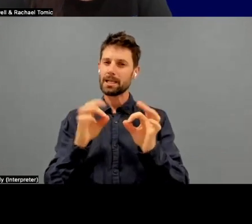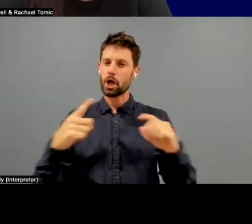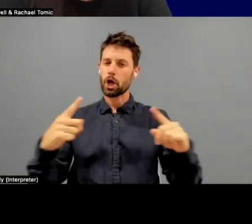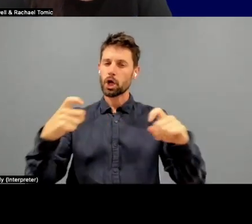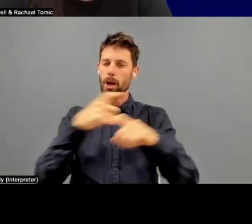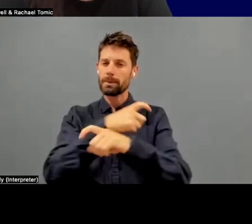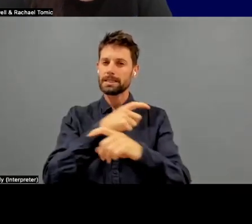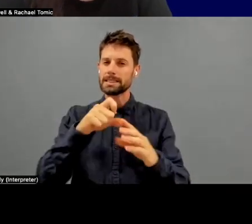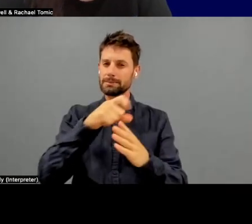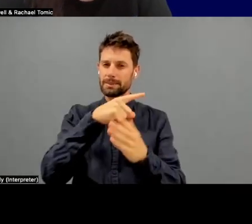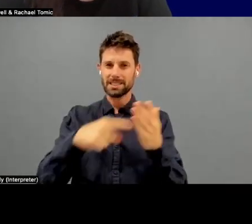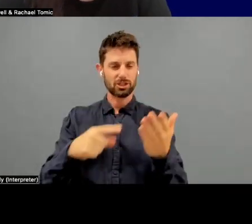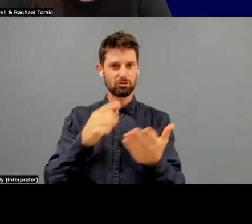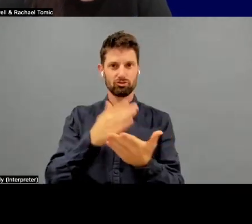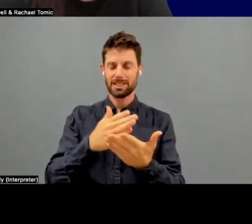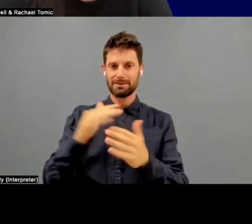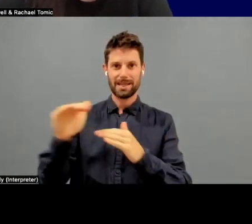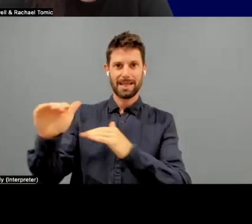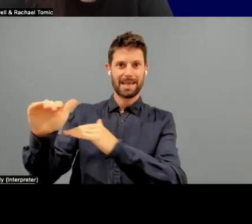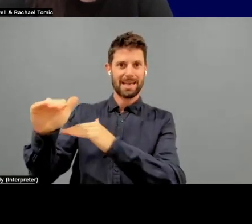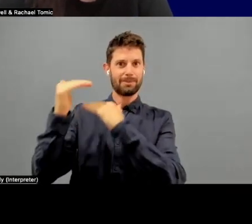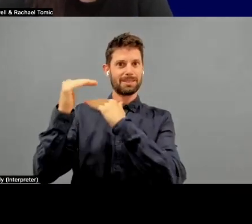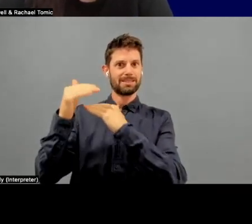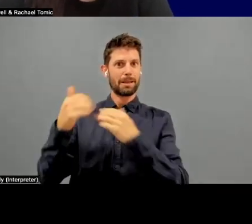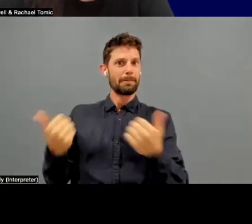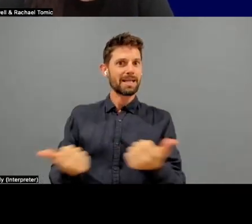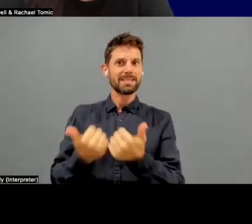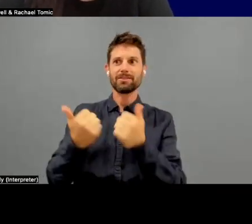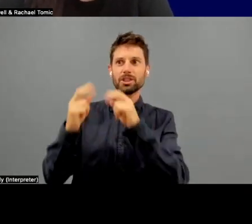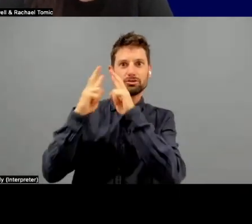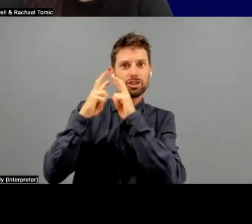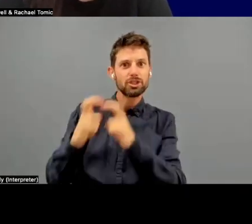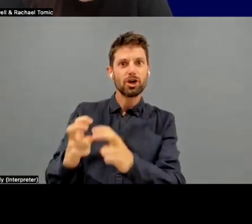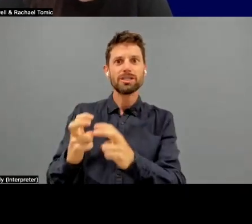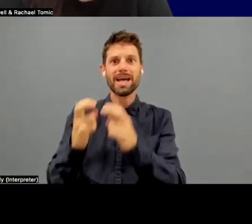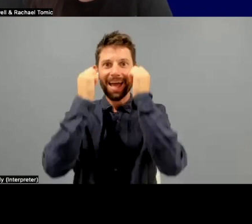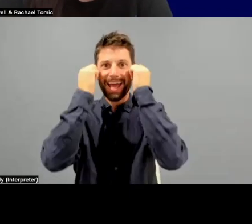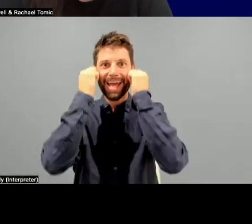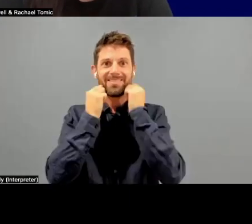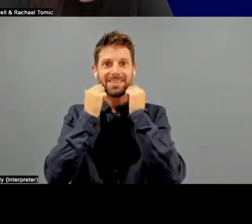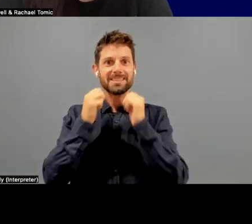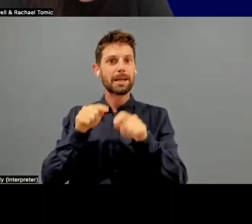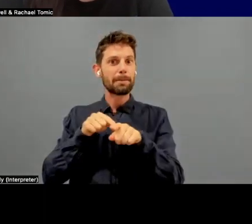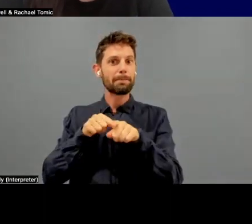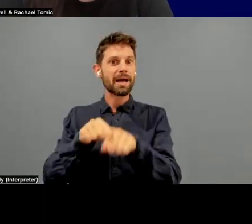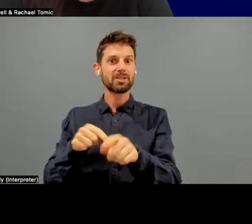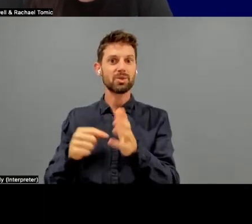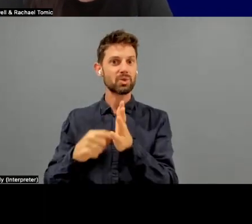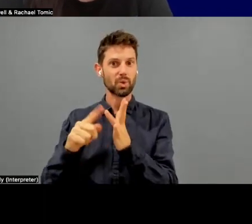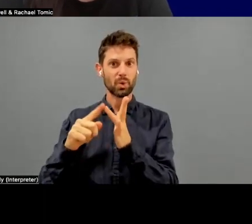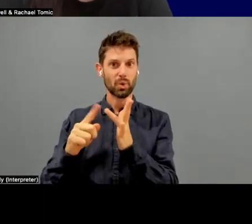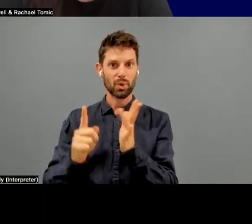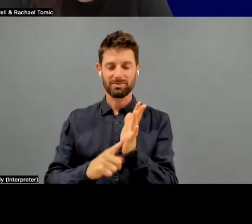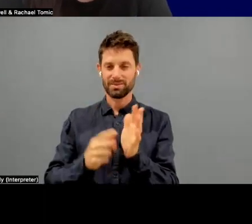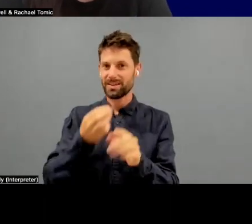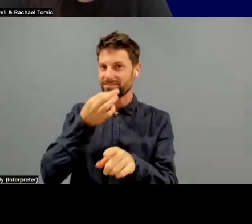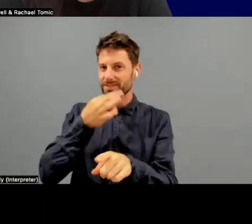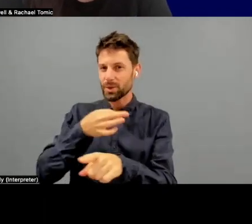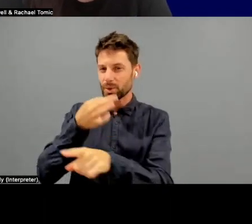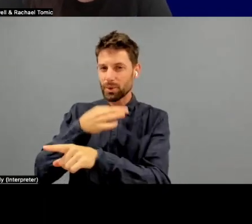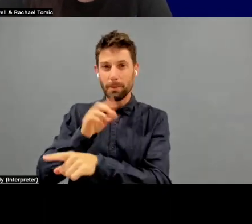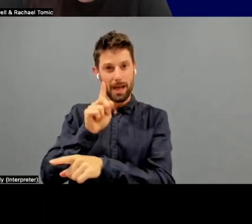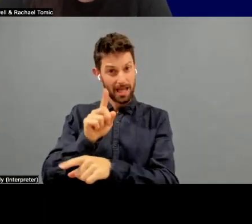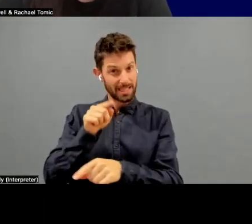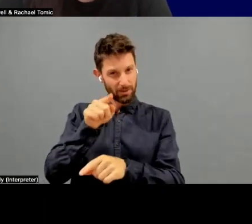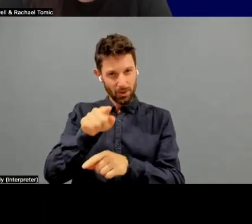evidence-based tools available for clinicians. However, when you do the digging, you can find